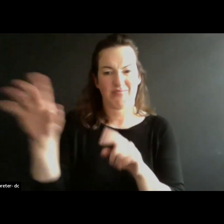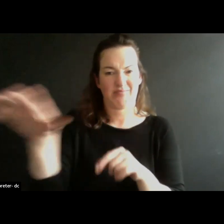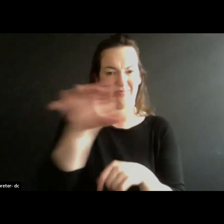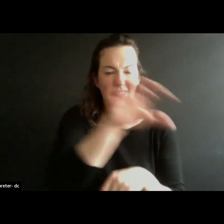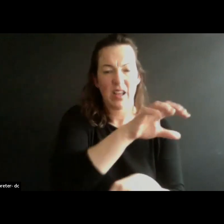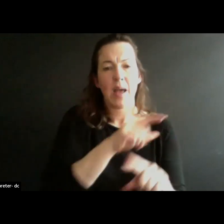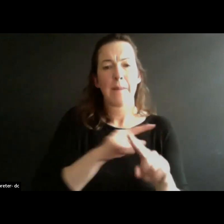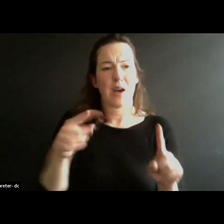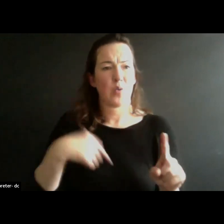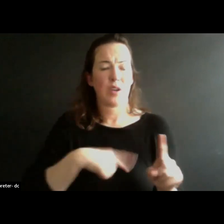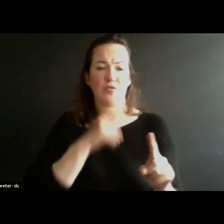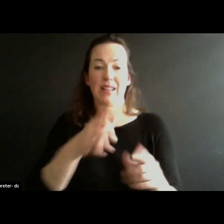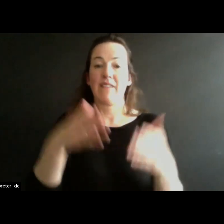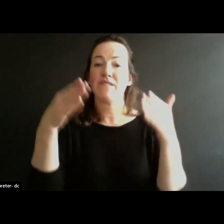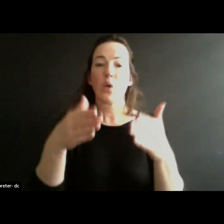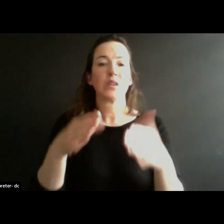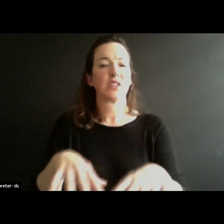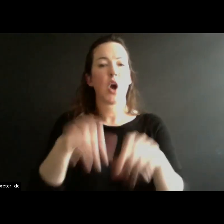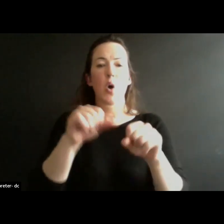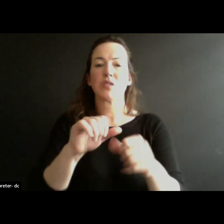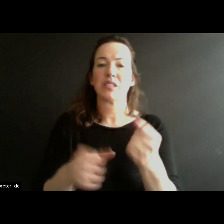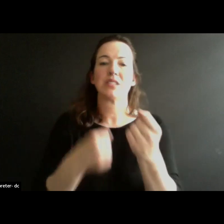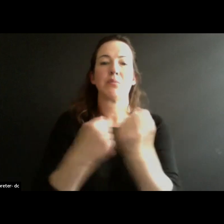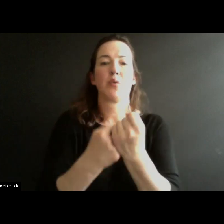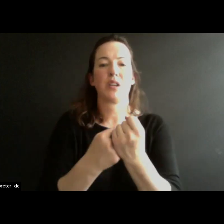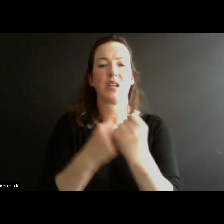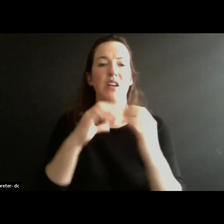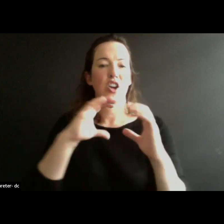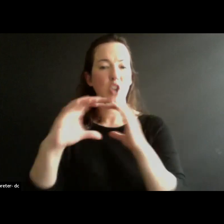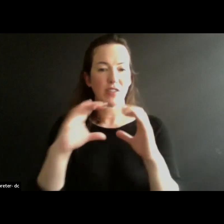again, we are very focused on hosting and supporting conversations, to break down those